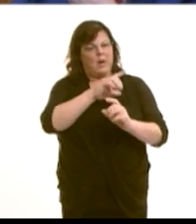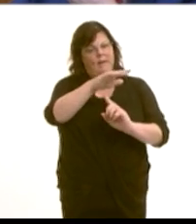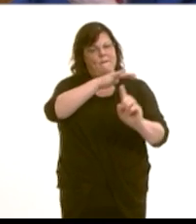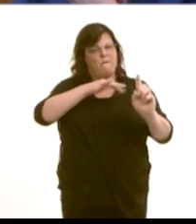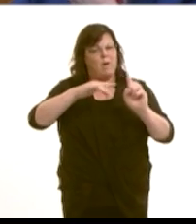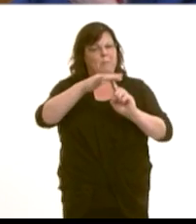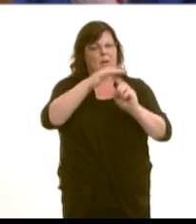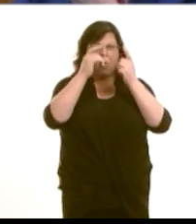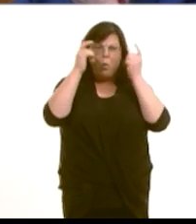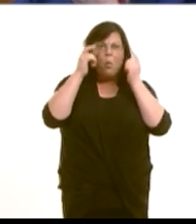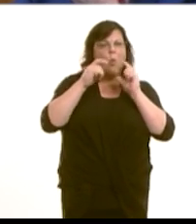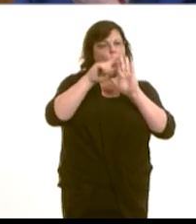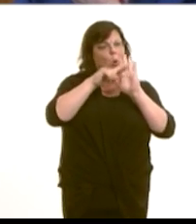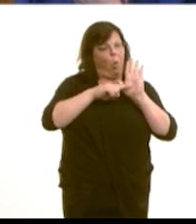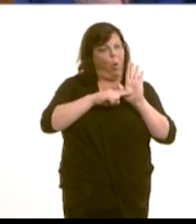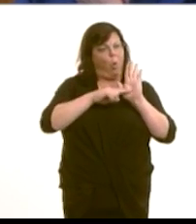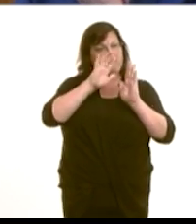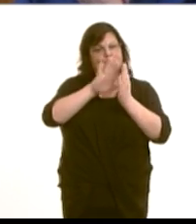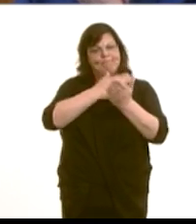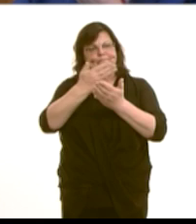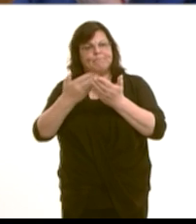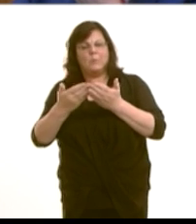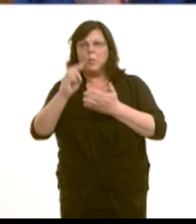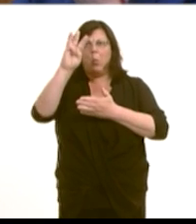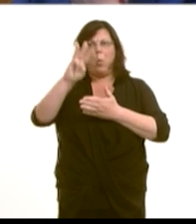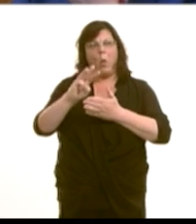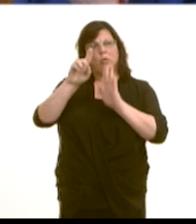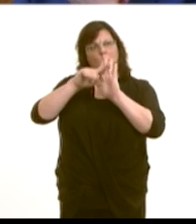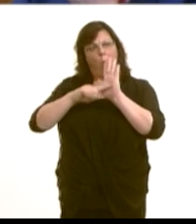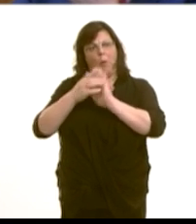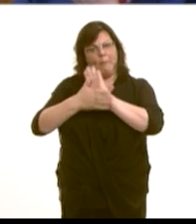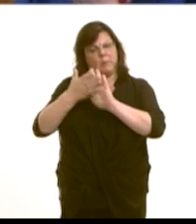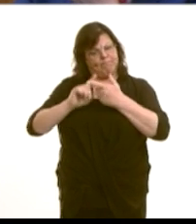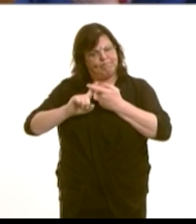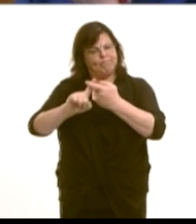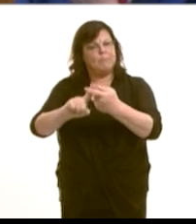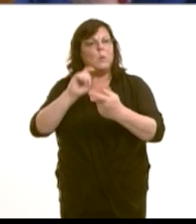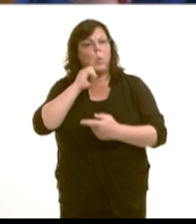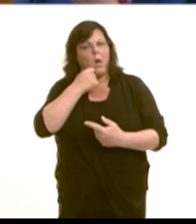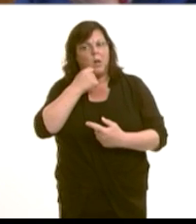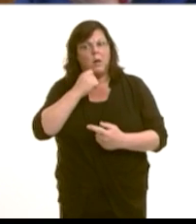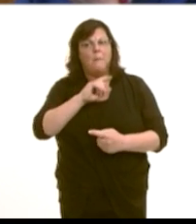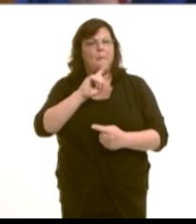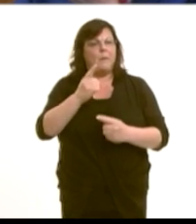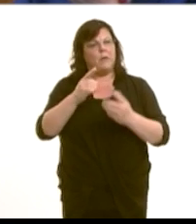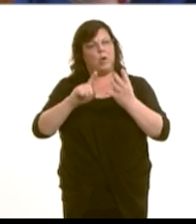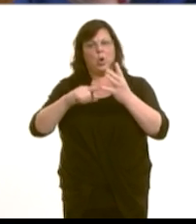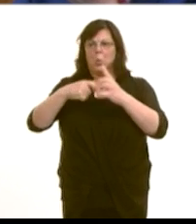that has been transposed into Welsh law will remain in place although the UK is to leave